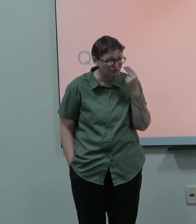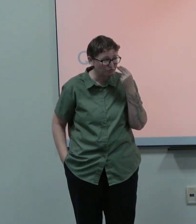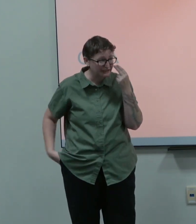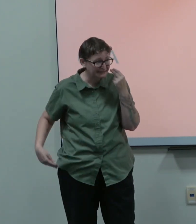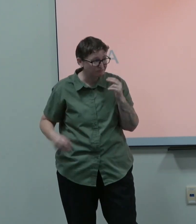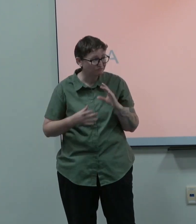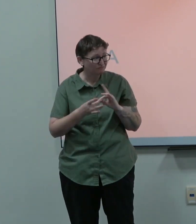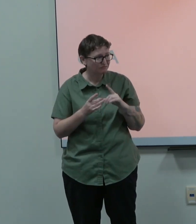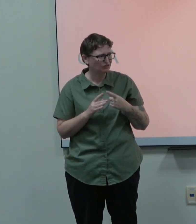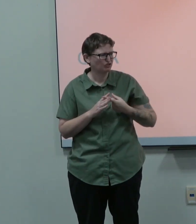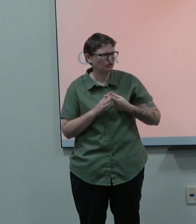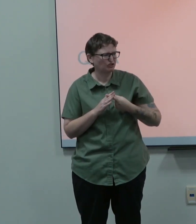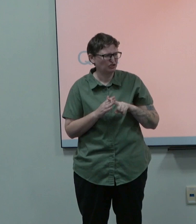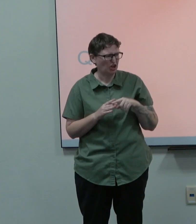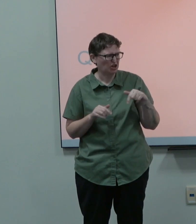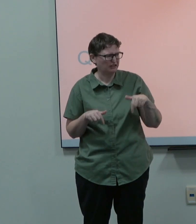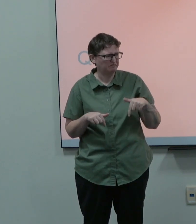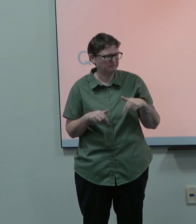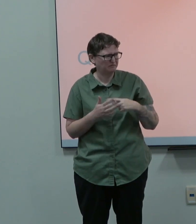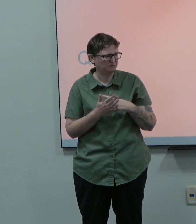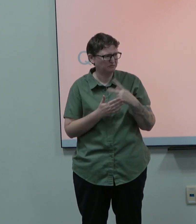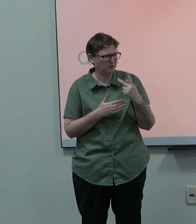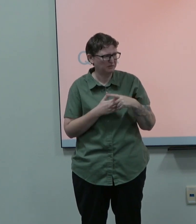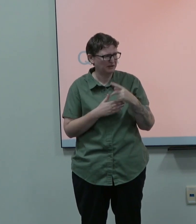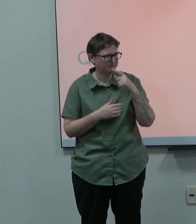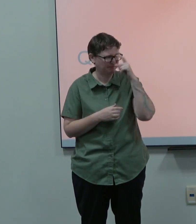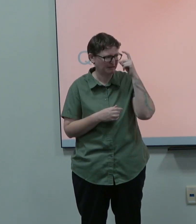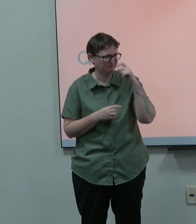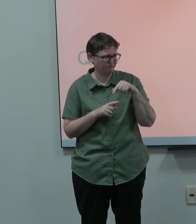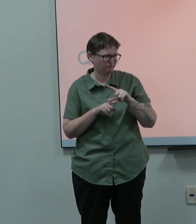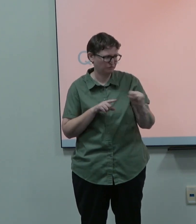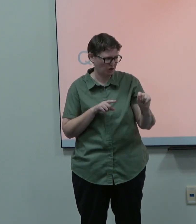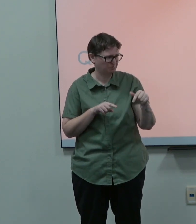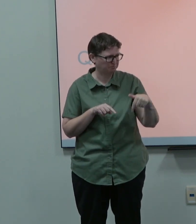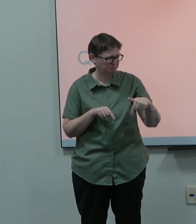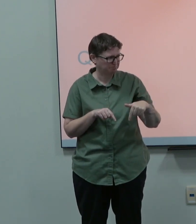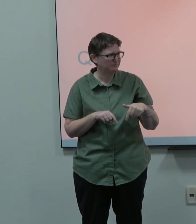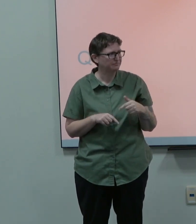This is Harrison. I think in the start of this summer in the SHARP program,